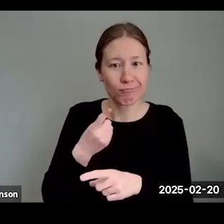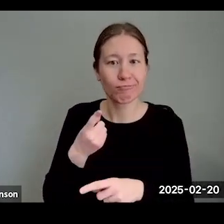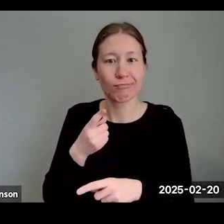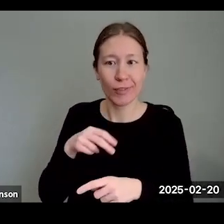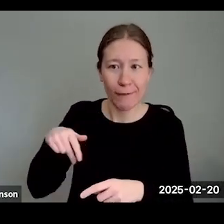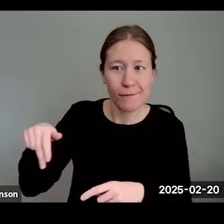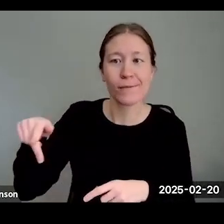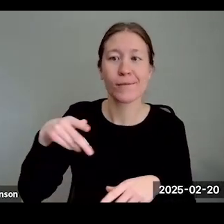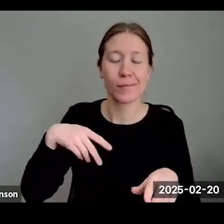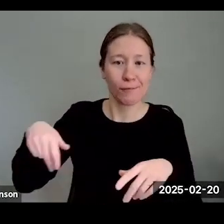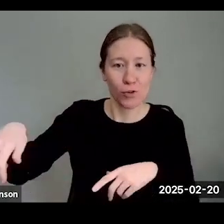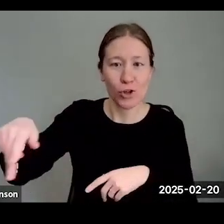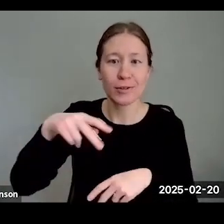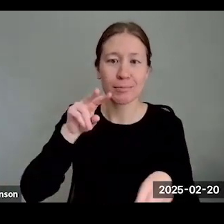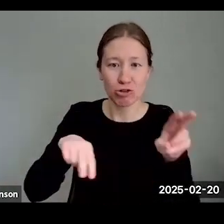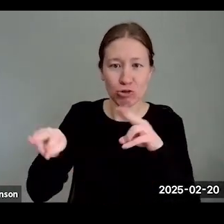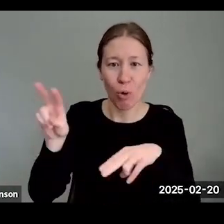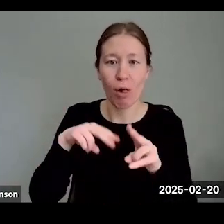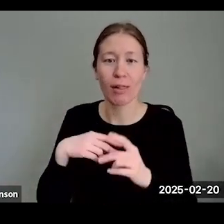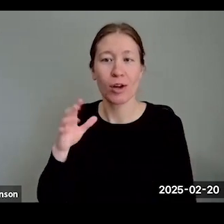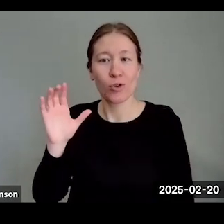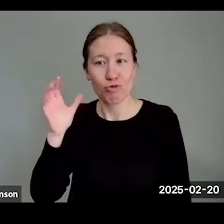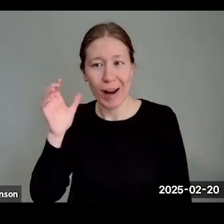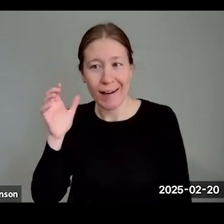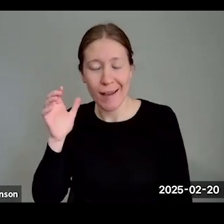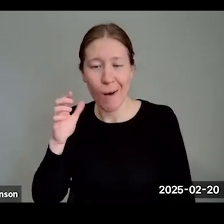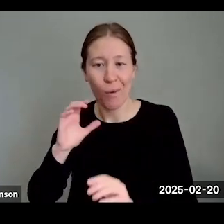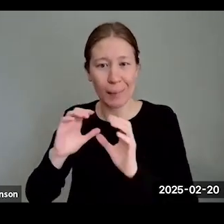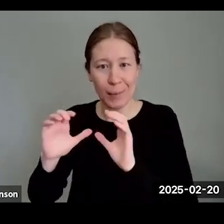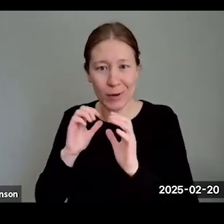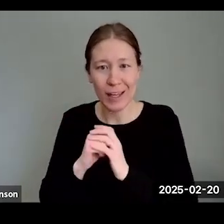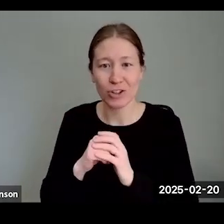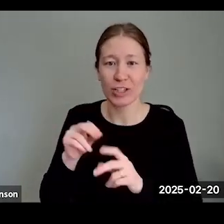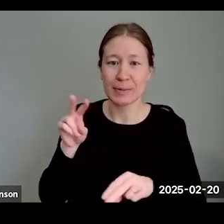monitoring surveillance cameras, responding to emergencies,